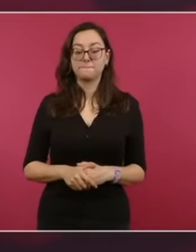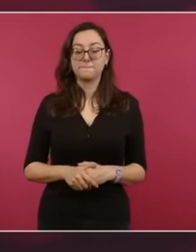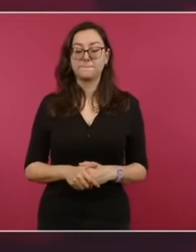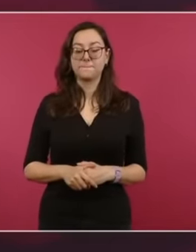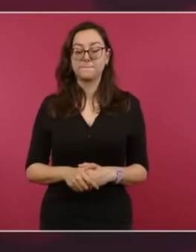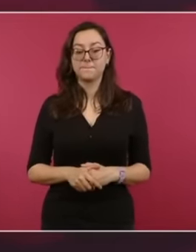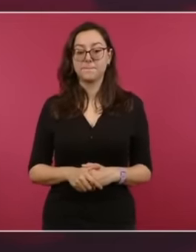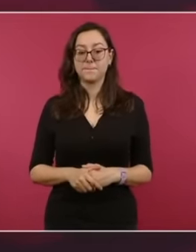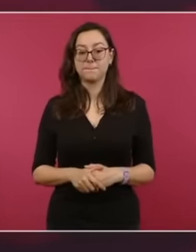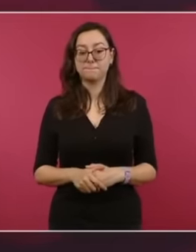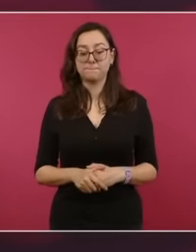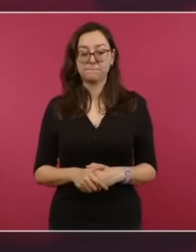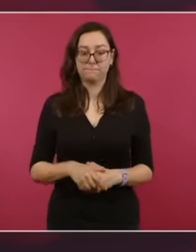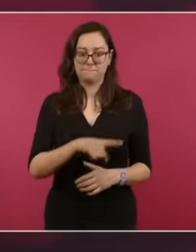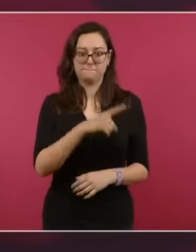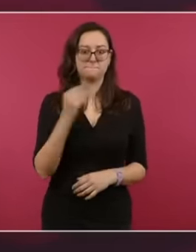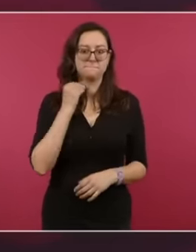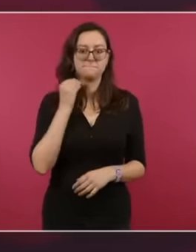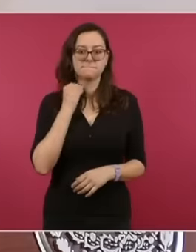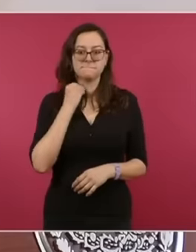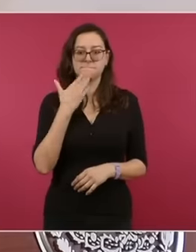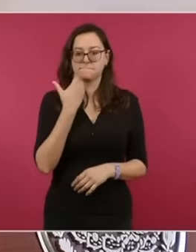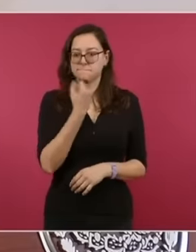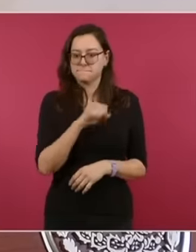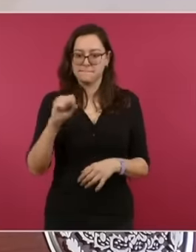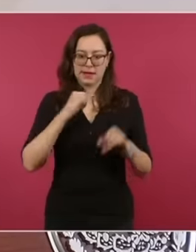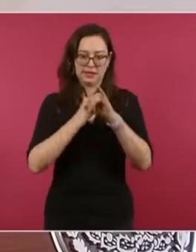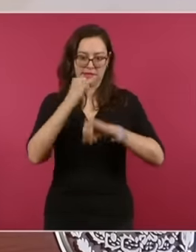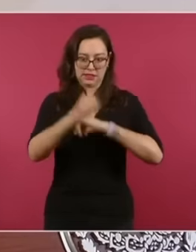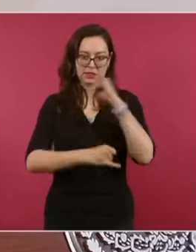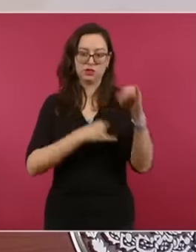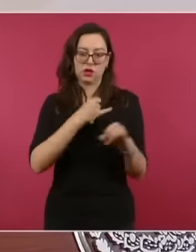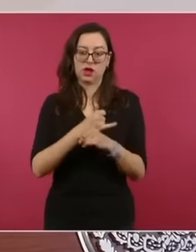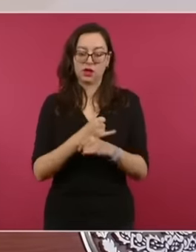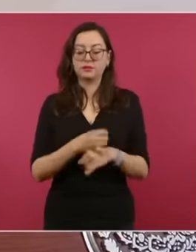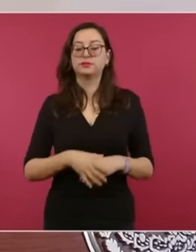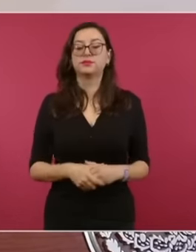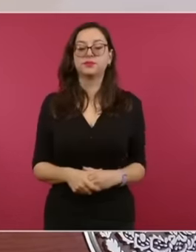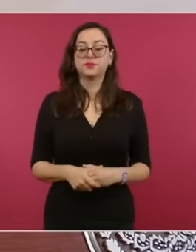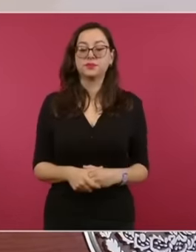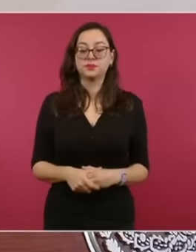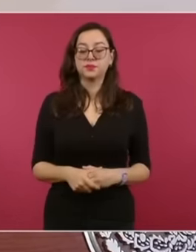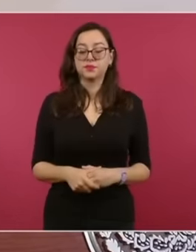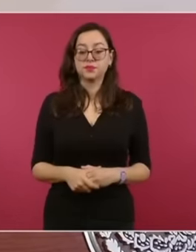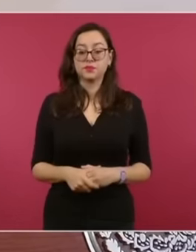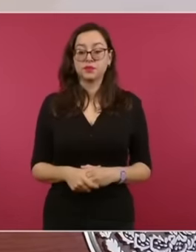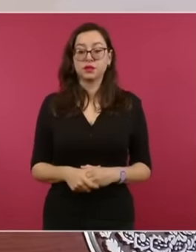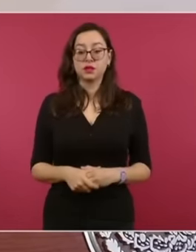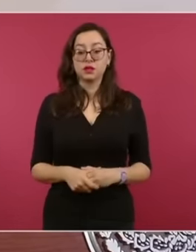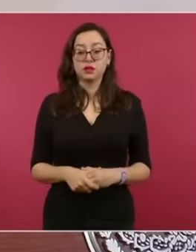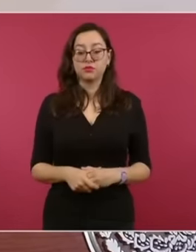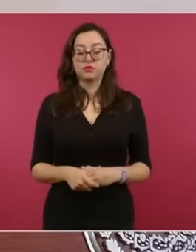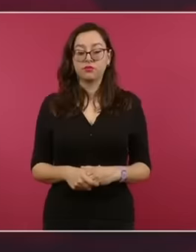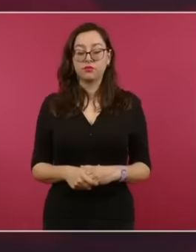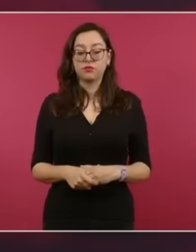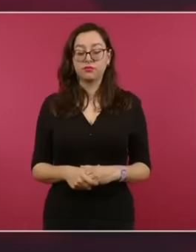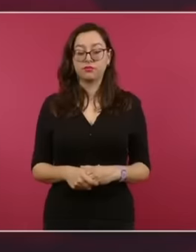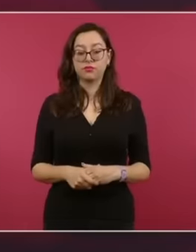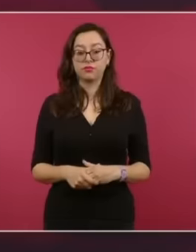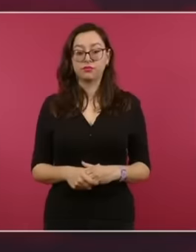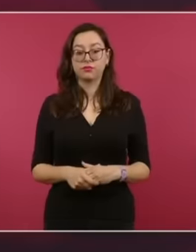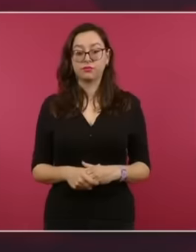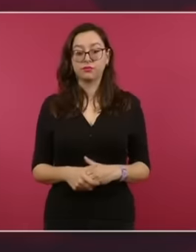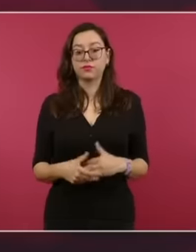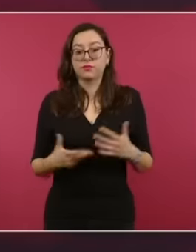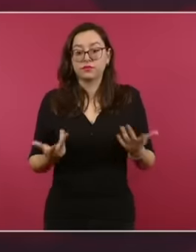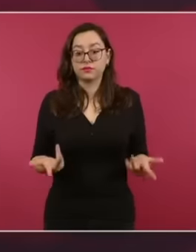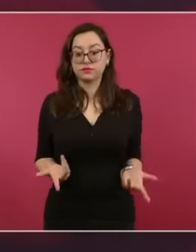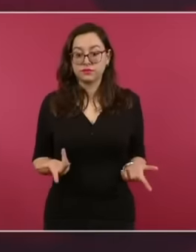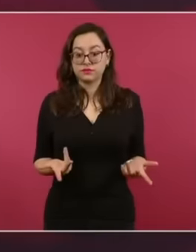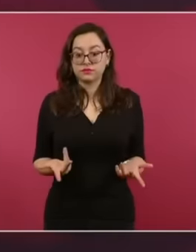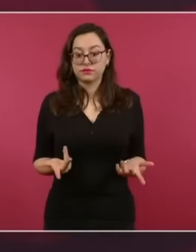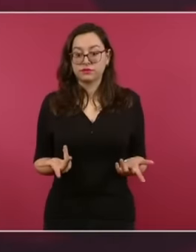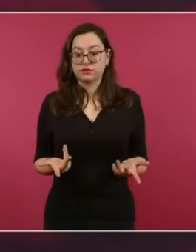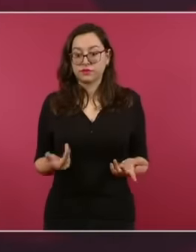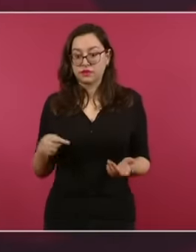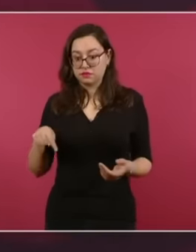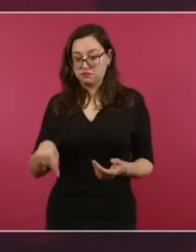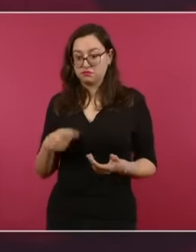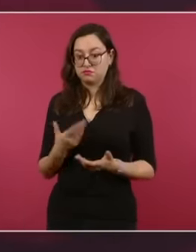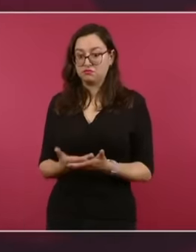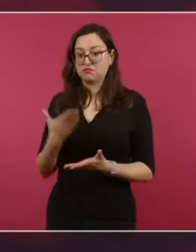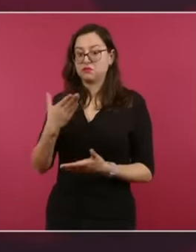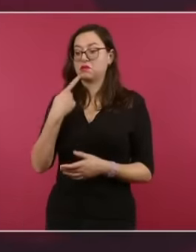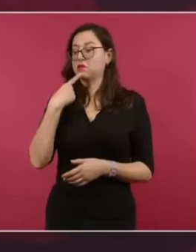internationalist to explain how other countries can voluntarily accompany